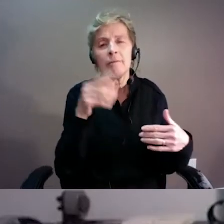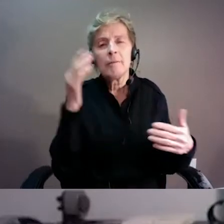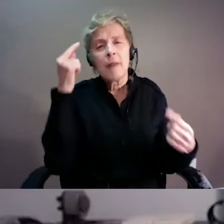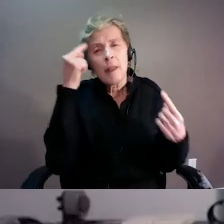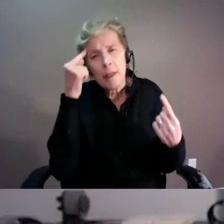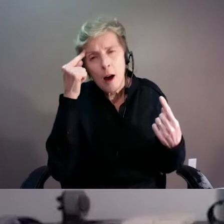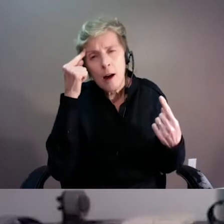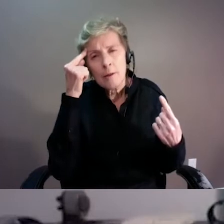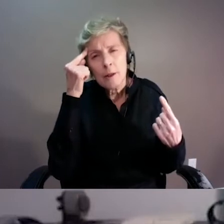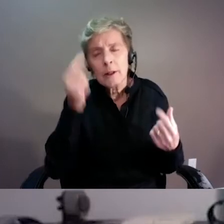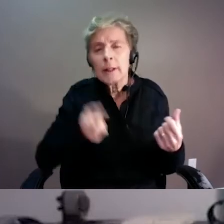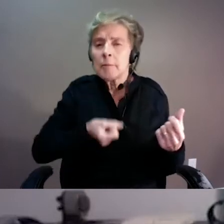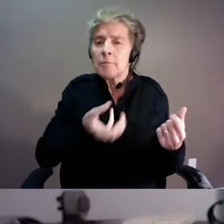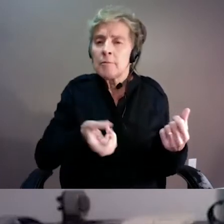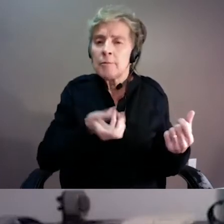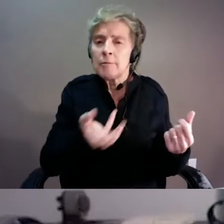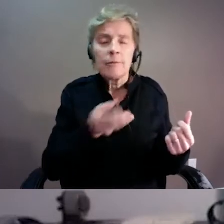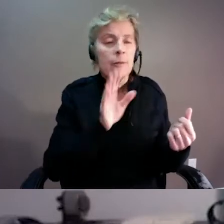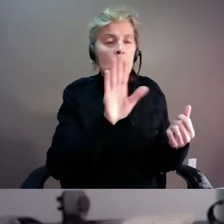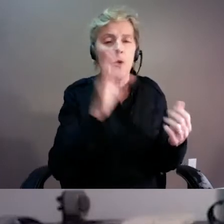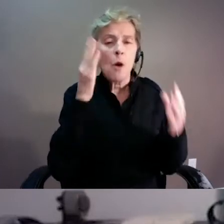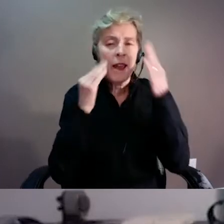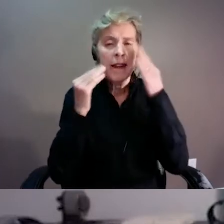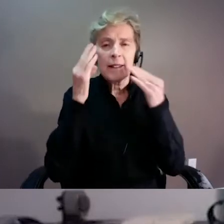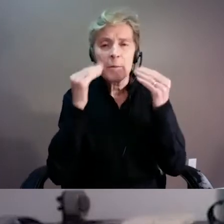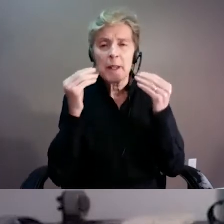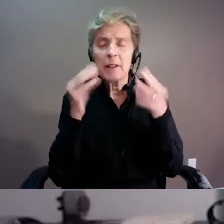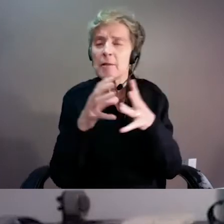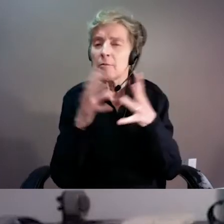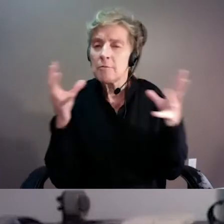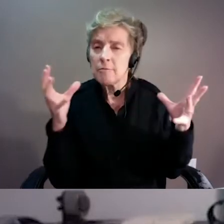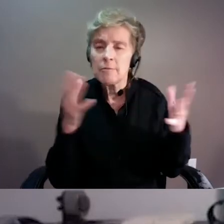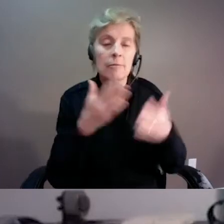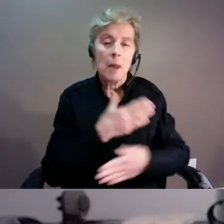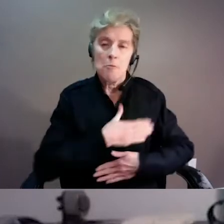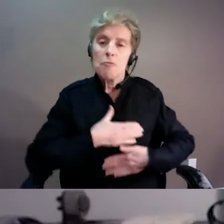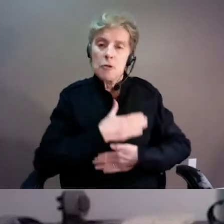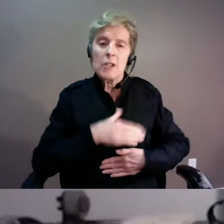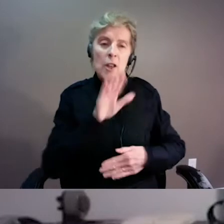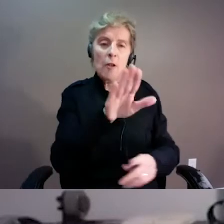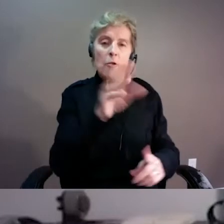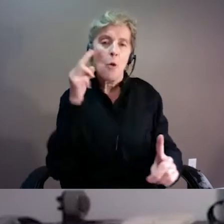from a great depth of experience, so we really appreciate that. And I think I'd like to ask you